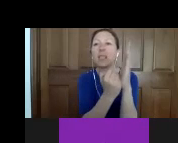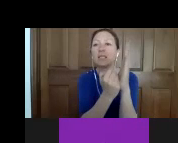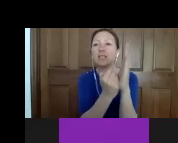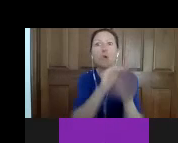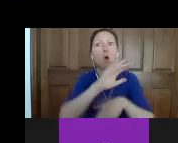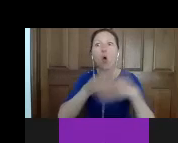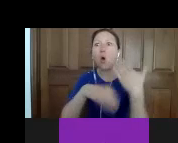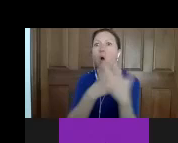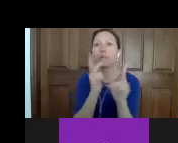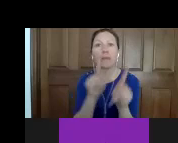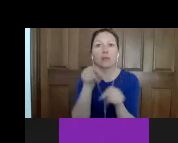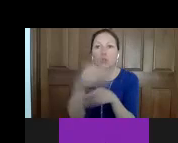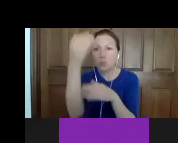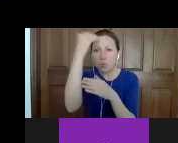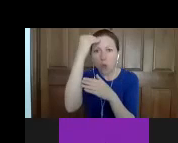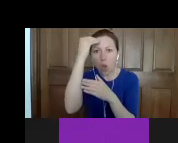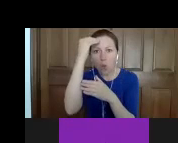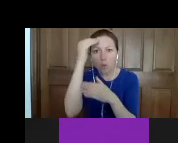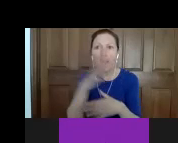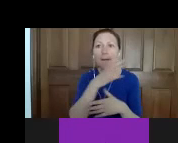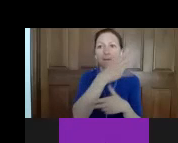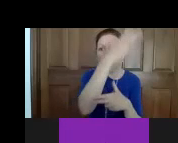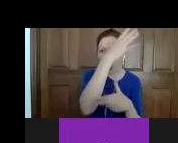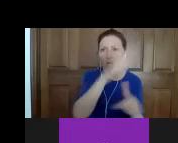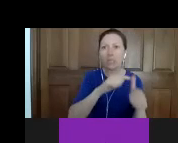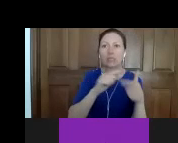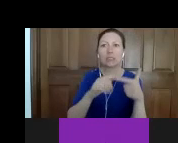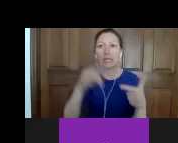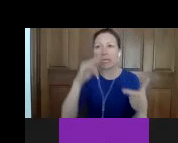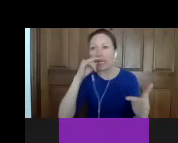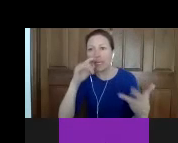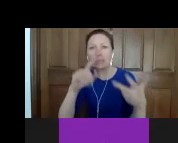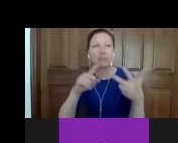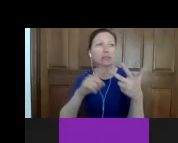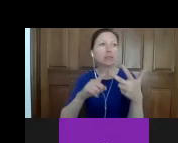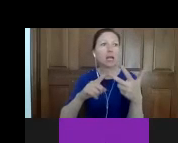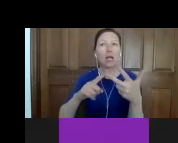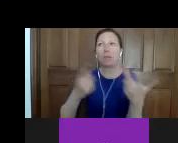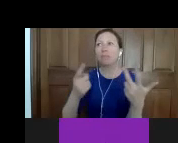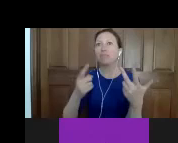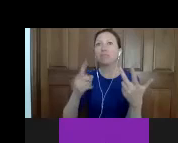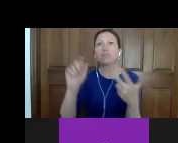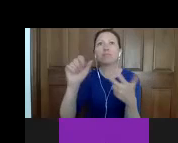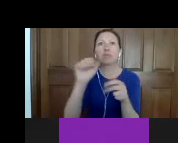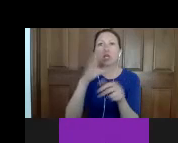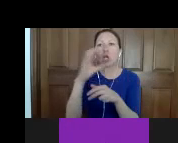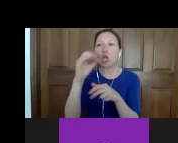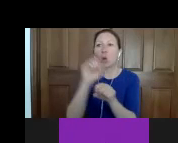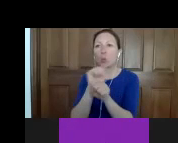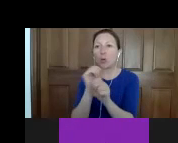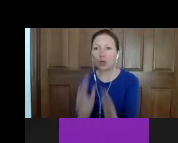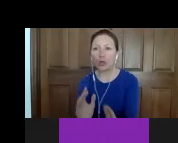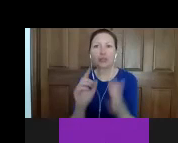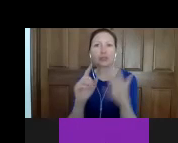children, they know people. Friends, teachers. Coworkers, supervisors. People at church.